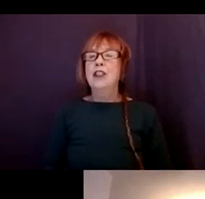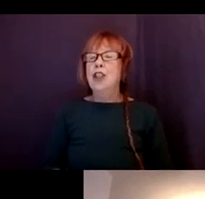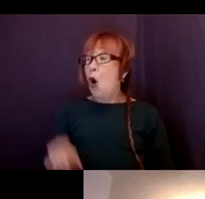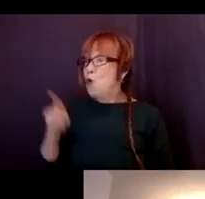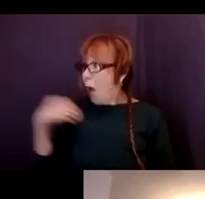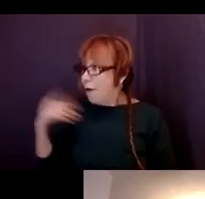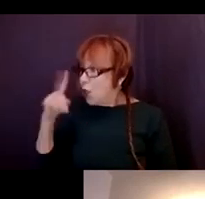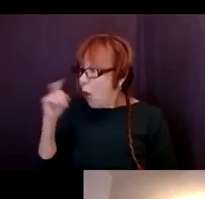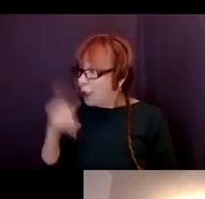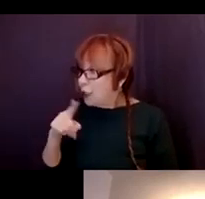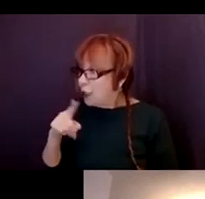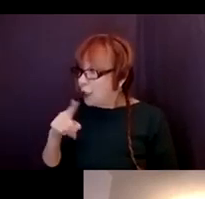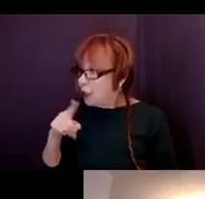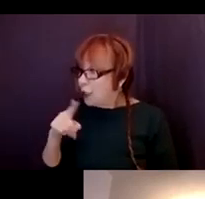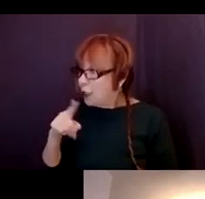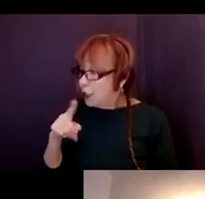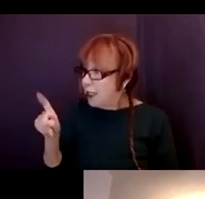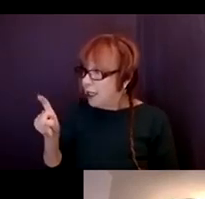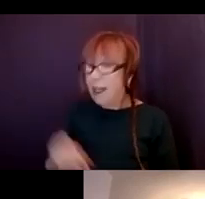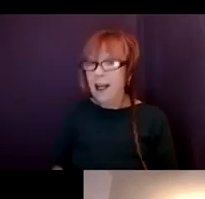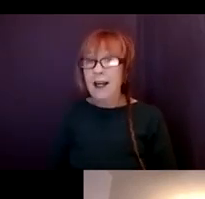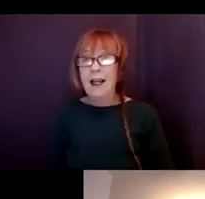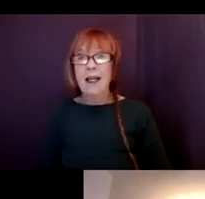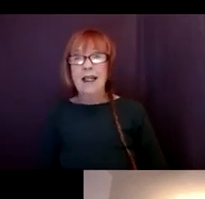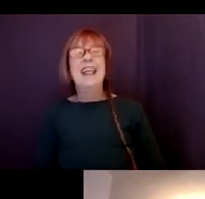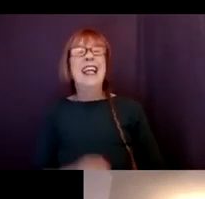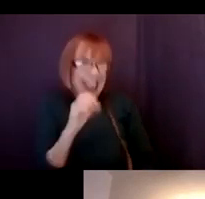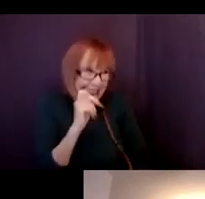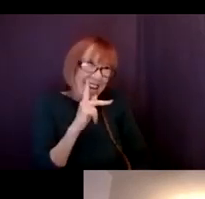RANJANI - Okay, I have a question for you.